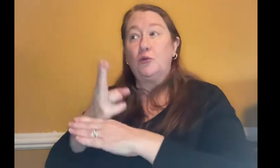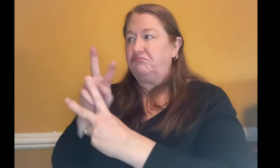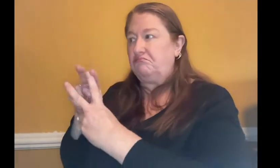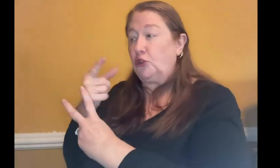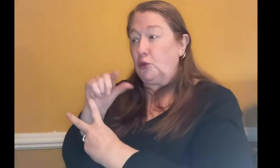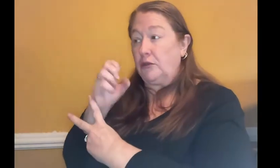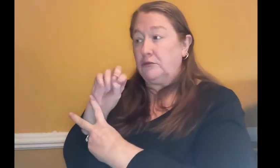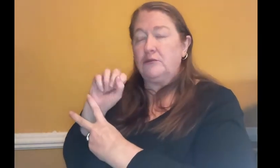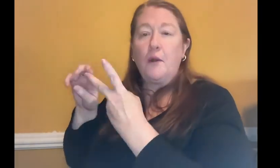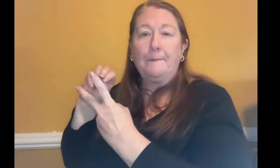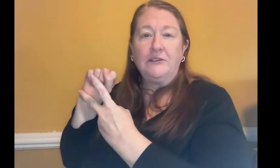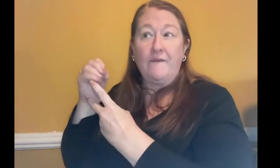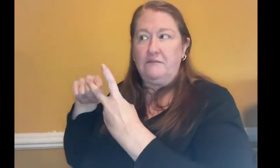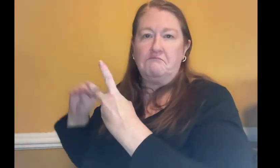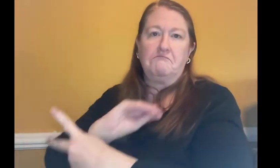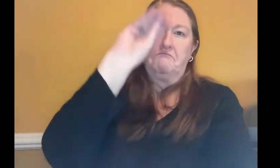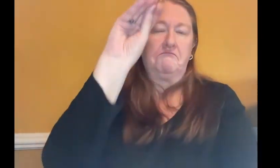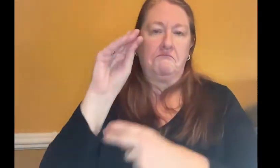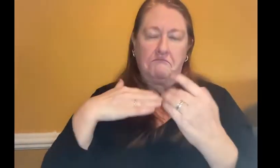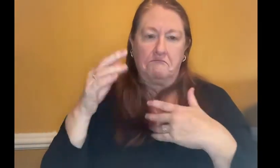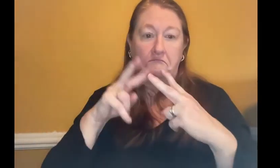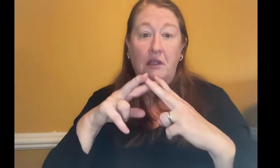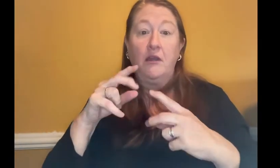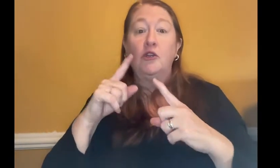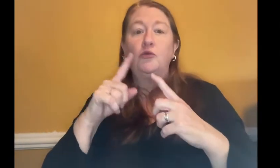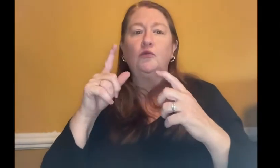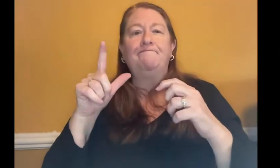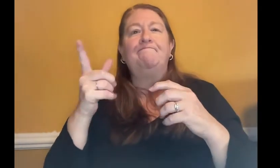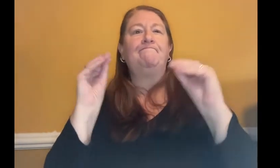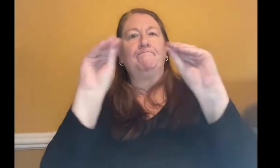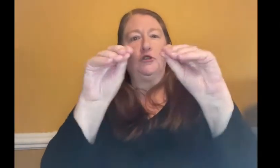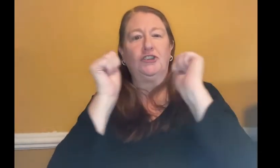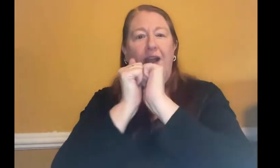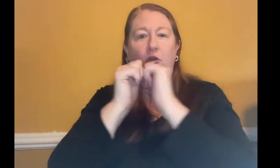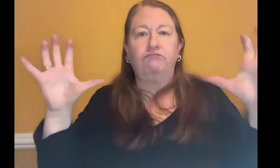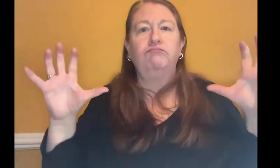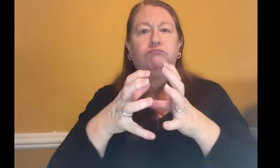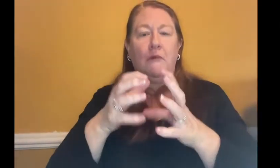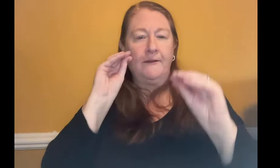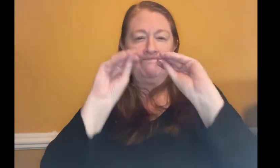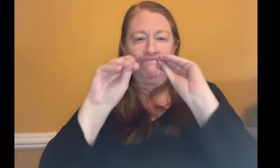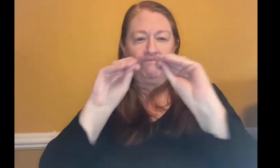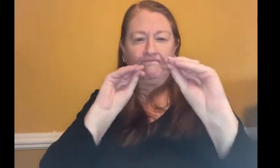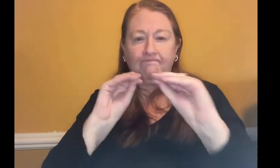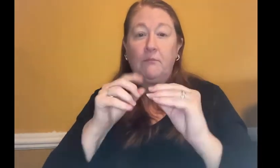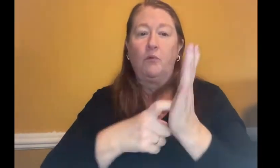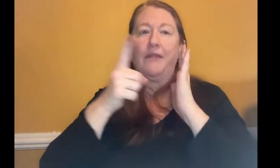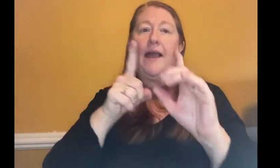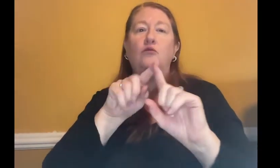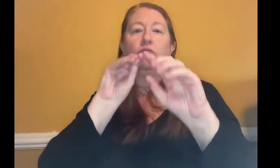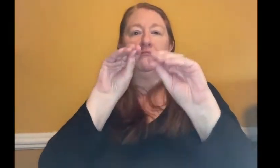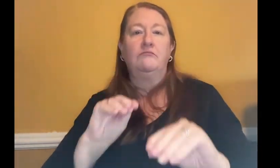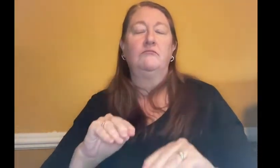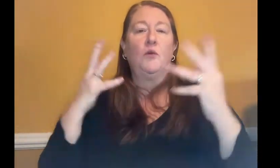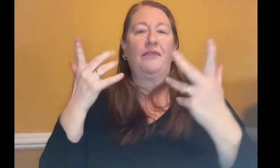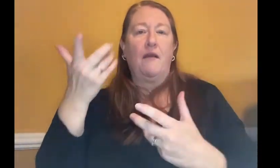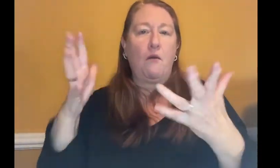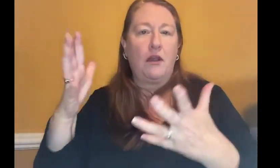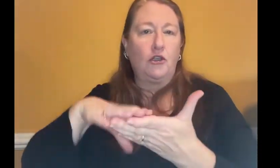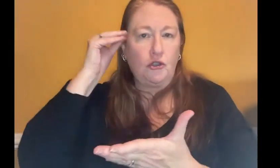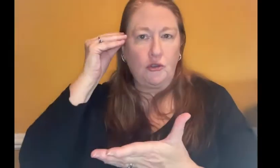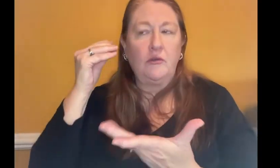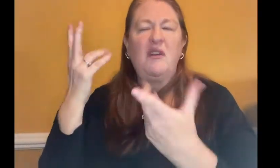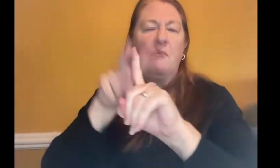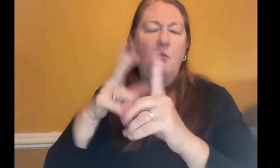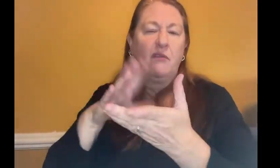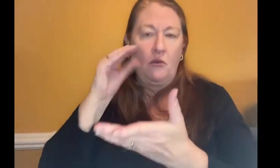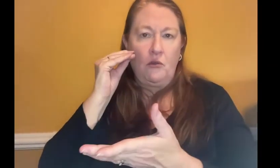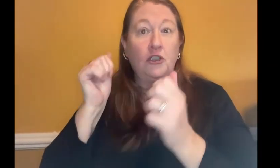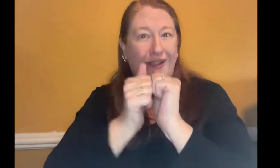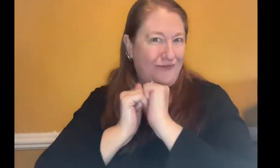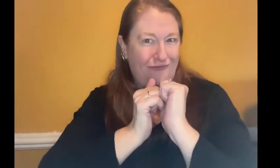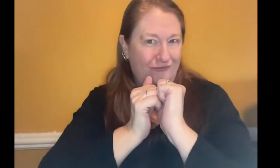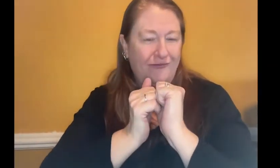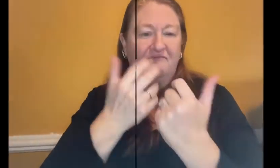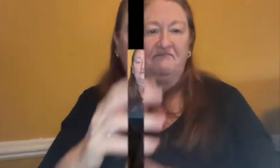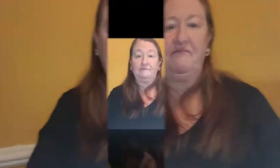present them with a collaborative challenge that requires them to apply what they learned.